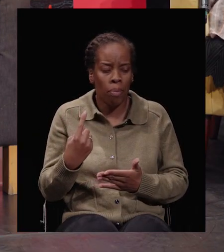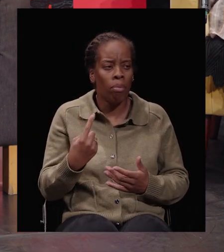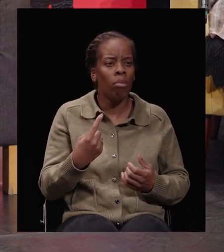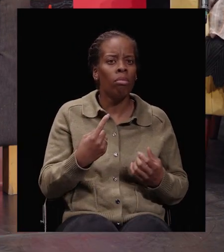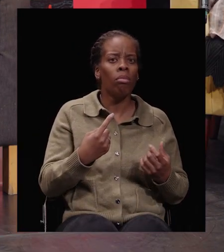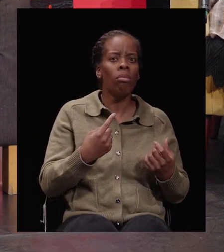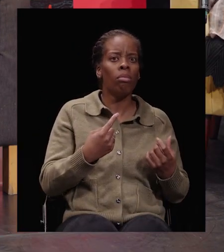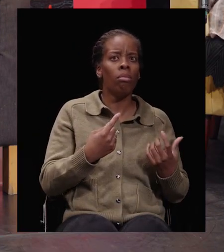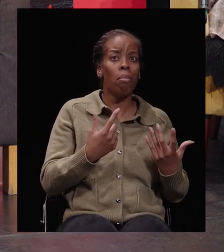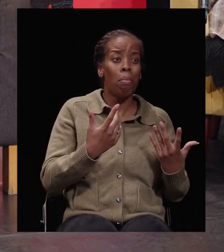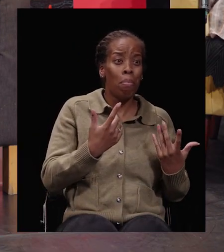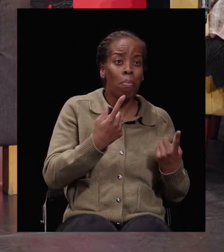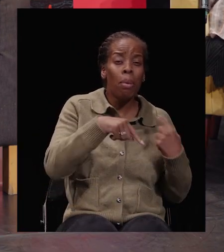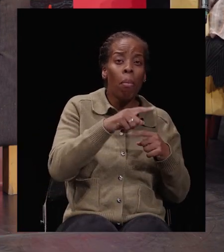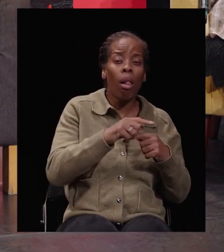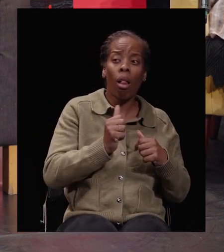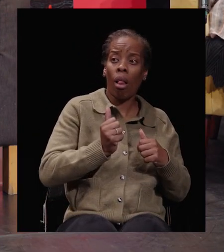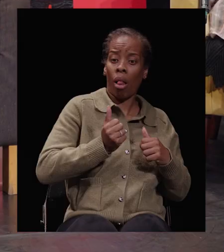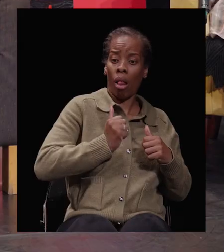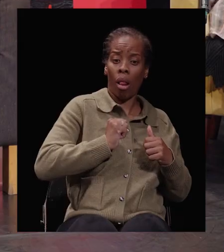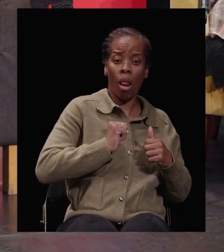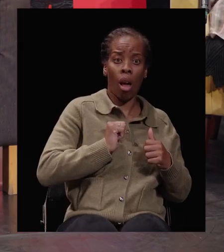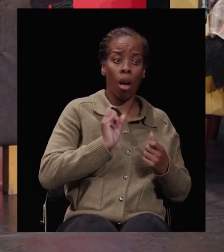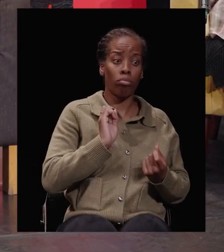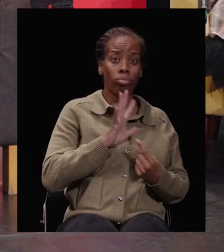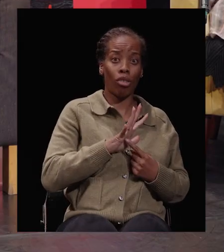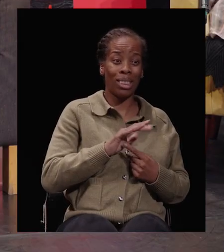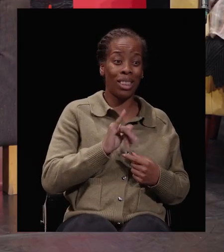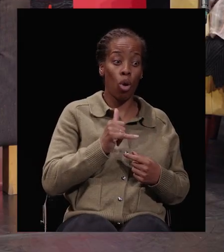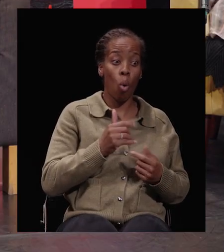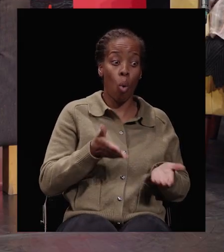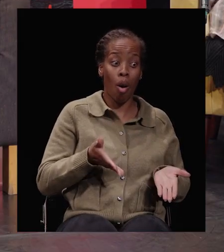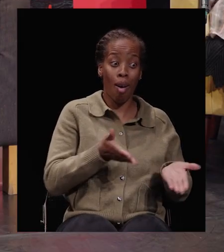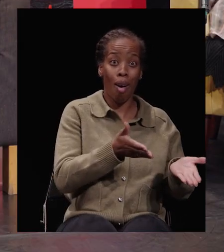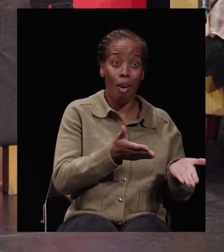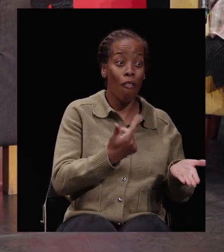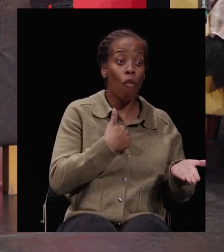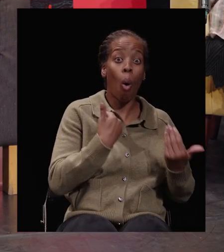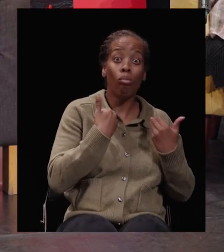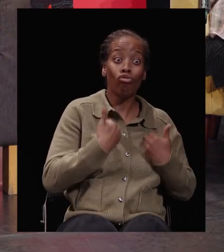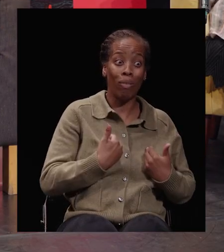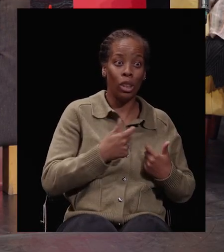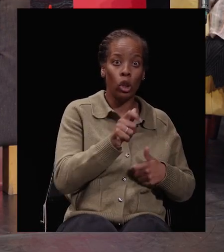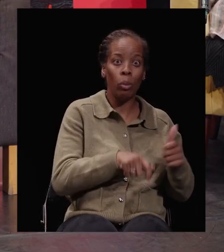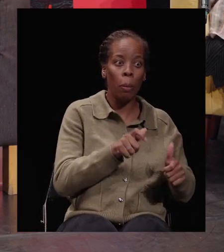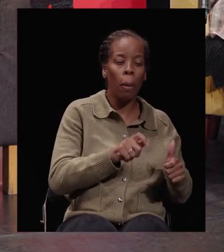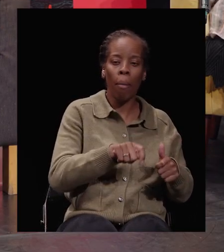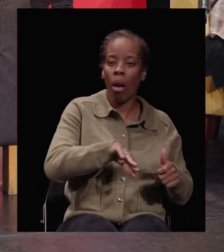of class that have been prioritised or privileged historically that also kind of perpetuate a system of what we see,